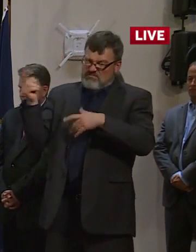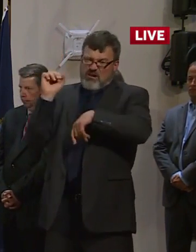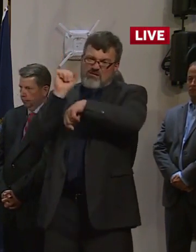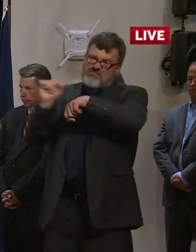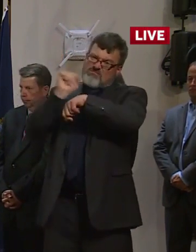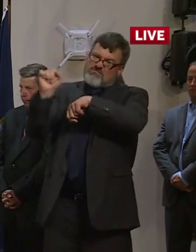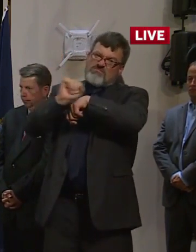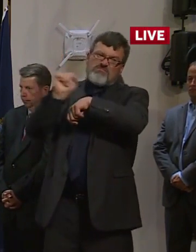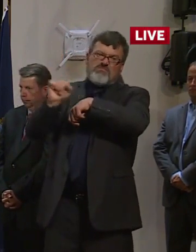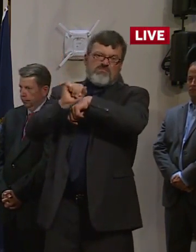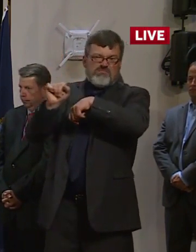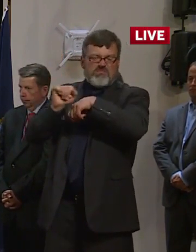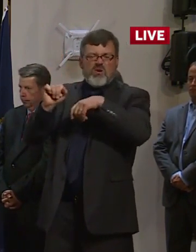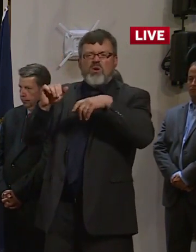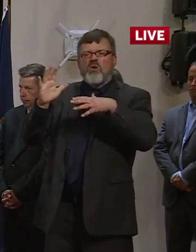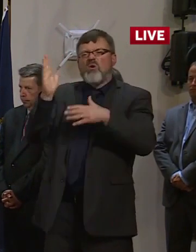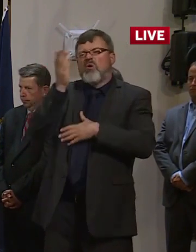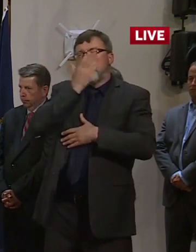ON FROM THE VERY START.